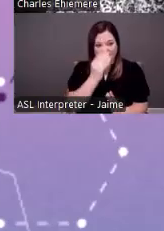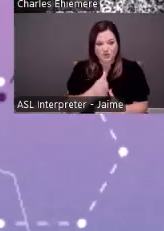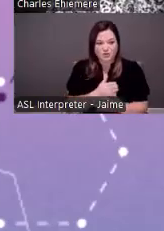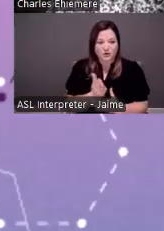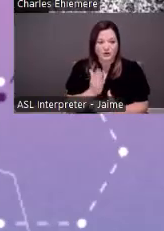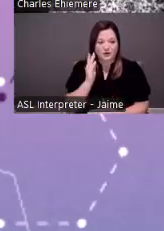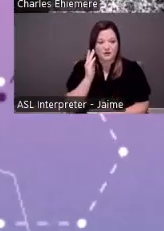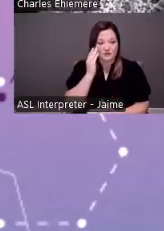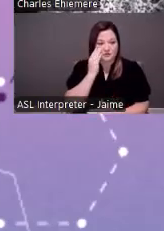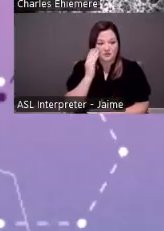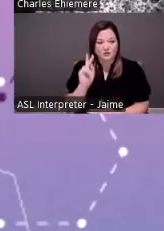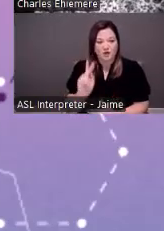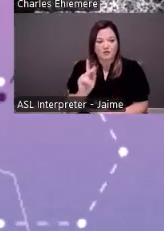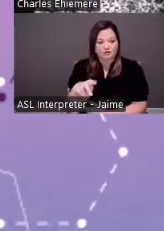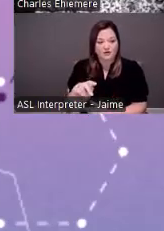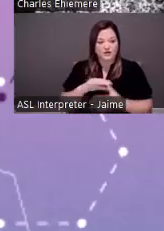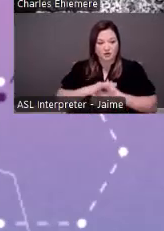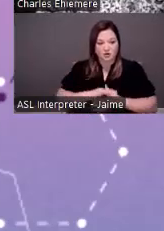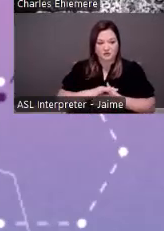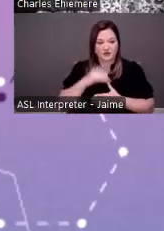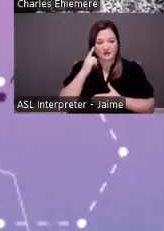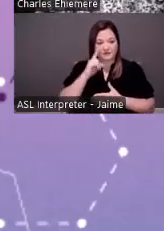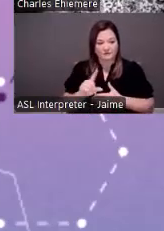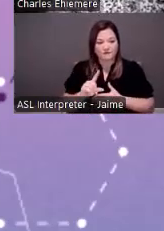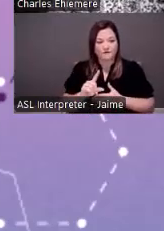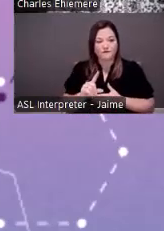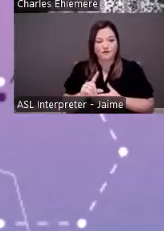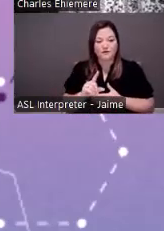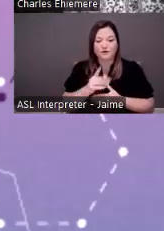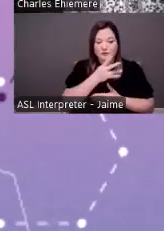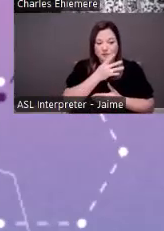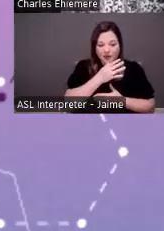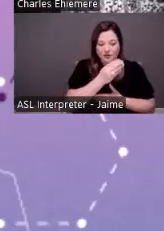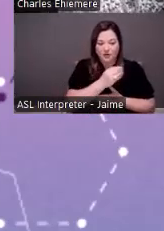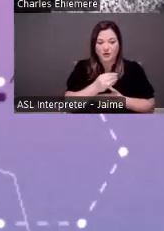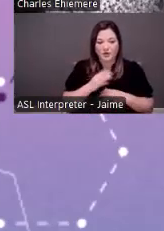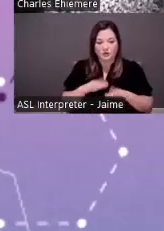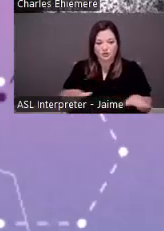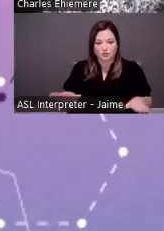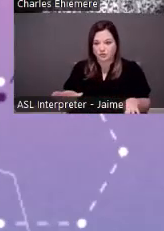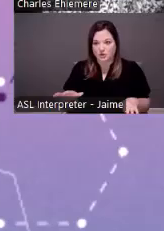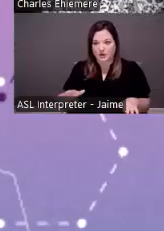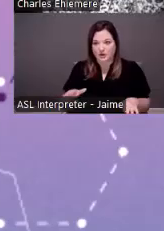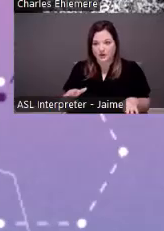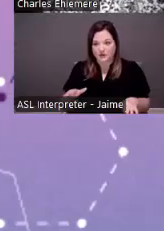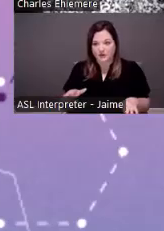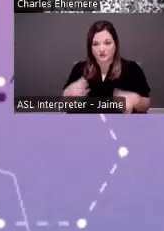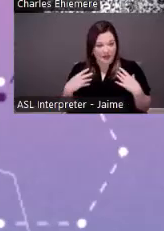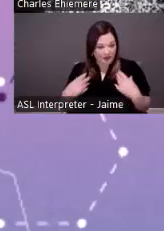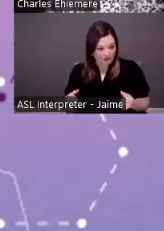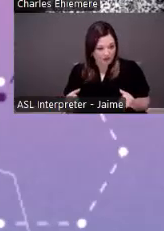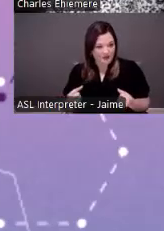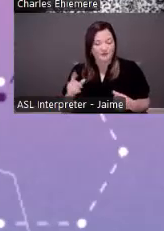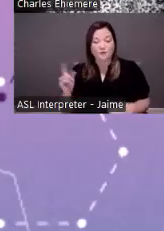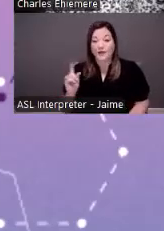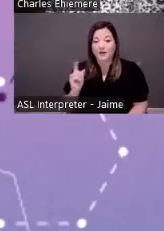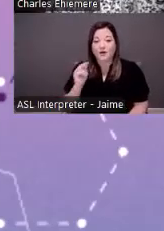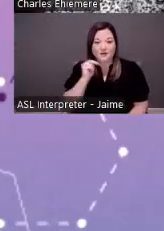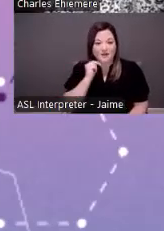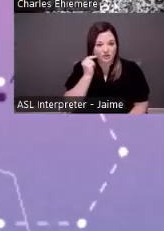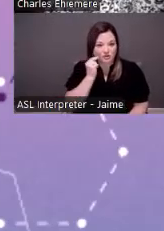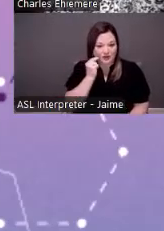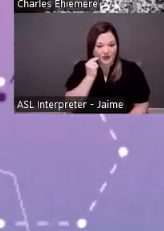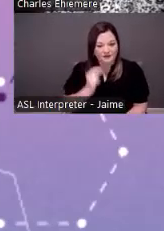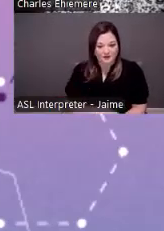Content for Maternal and Child Health in Nigeria.